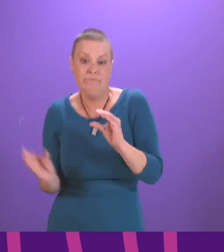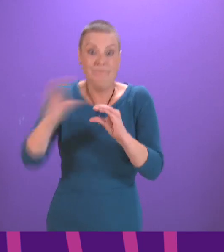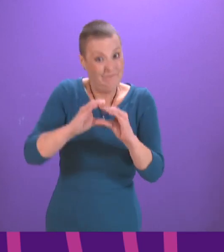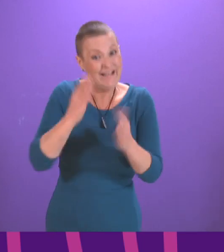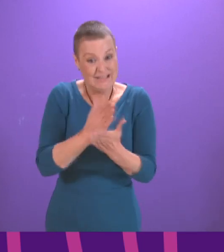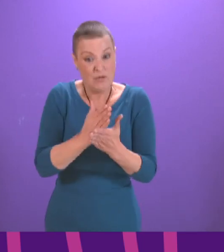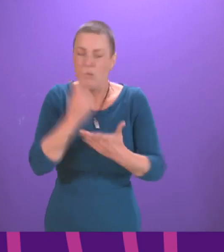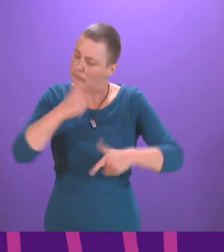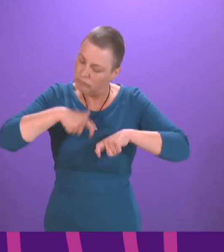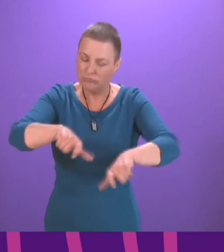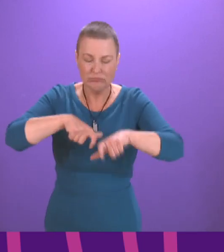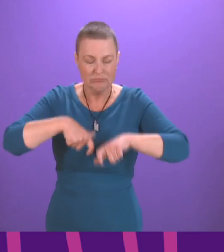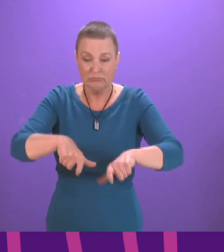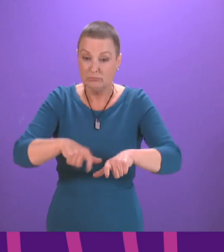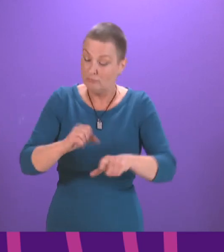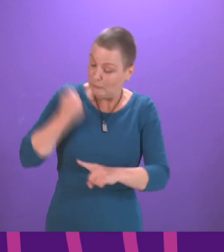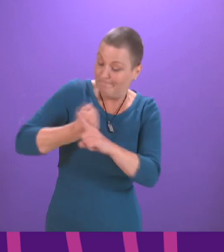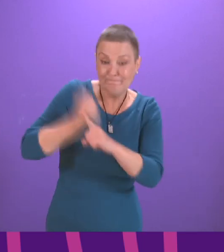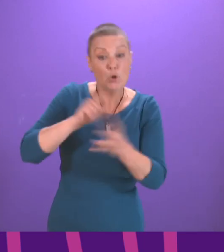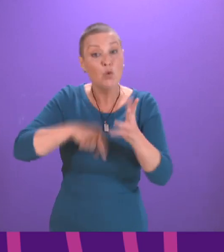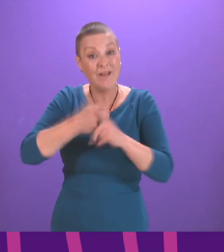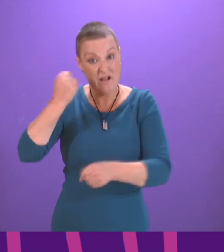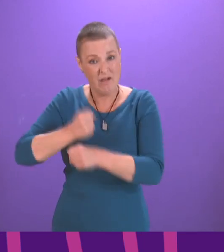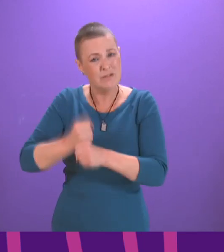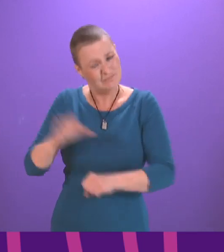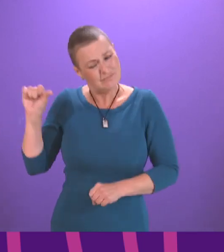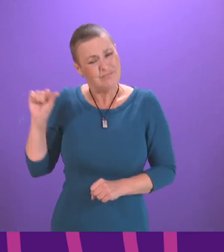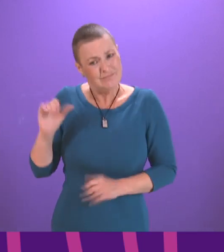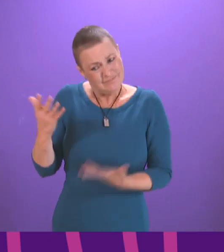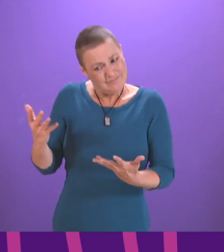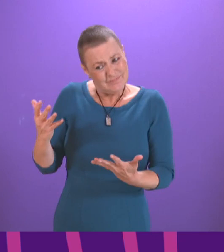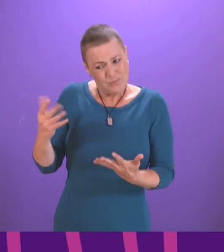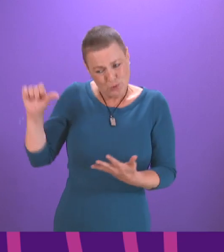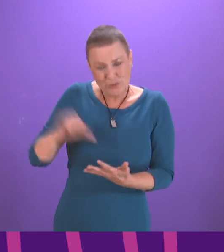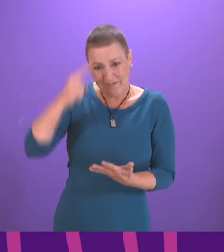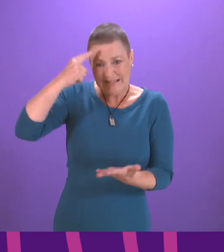We will continue to make the case to the UK Government that there should be more funding